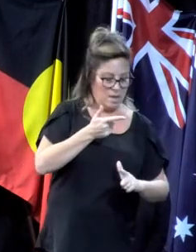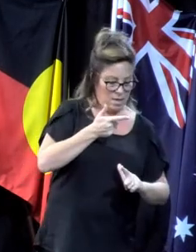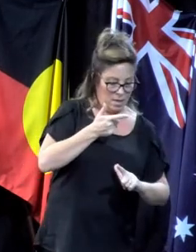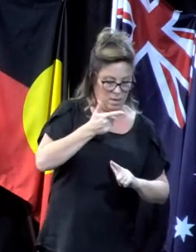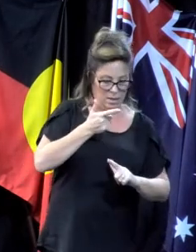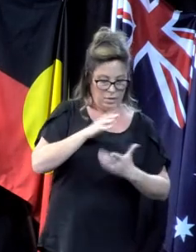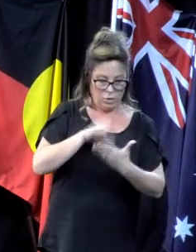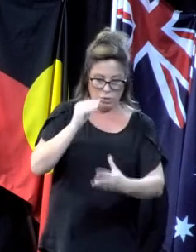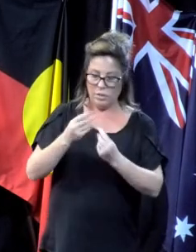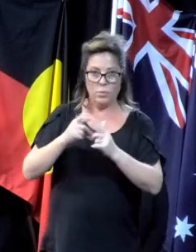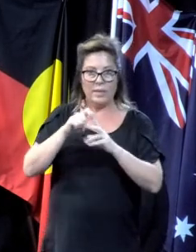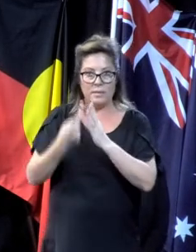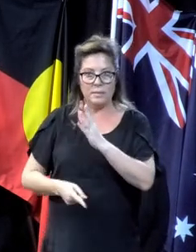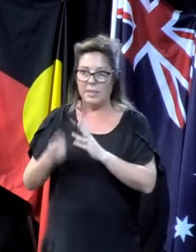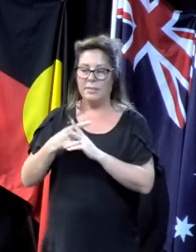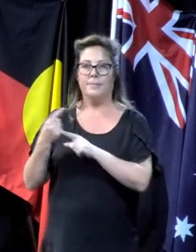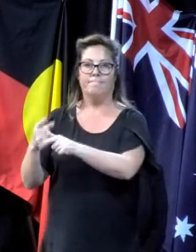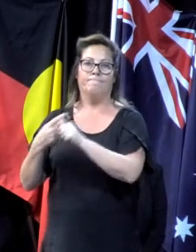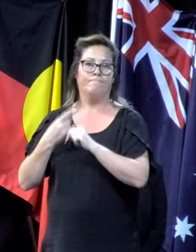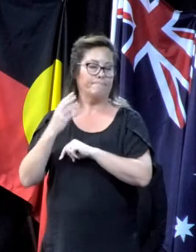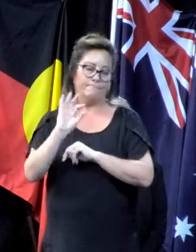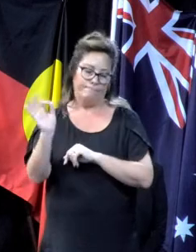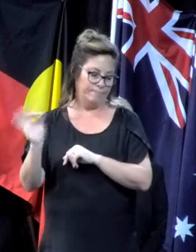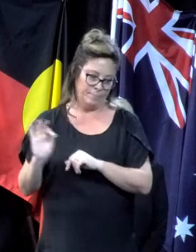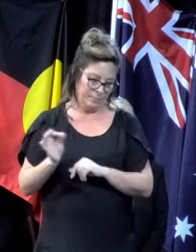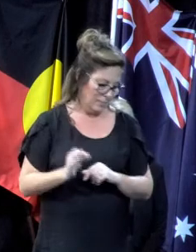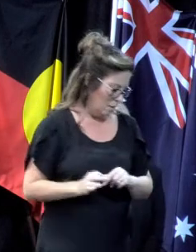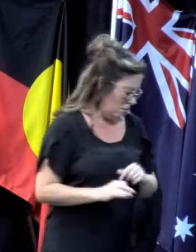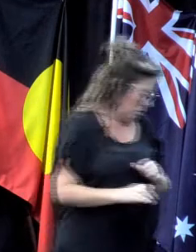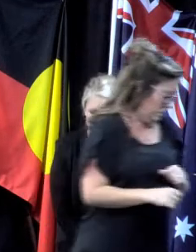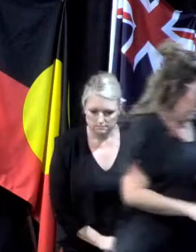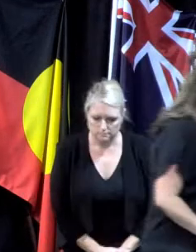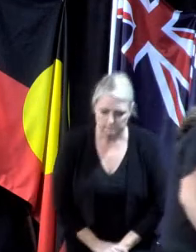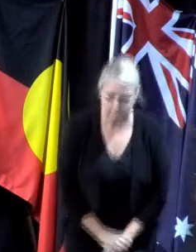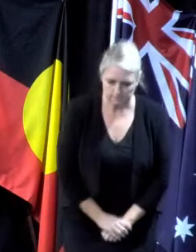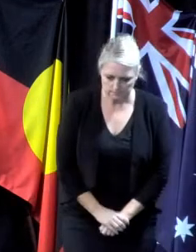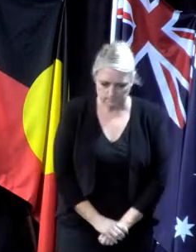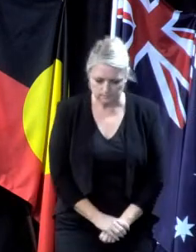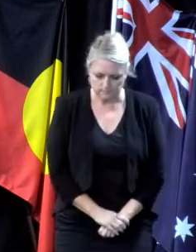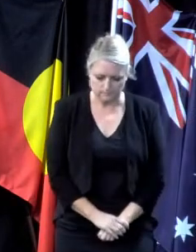No. MS PRICHARD: No. How does that work in practice? That will come to my next point, recommendation.